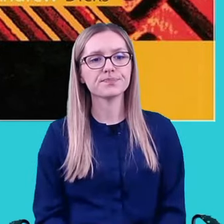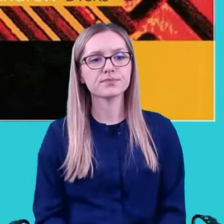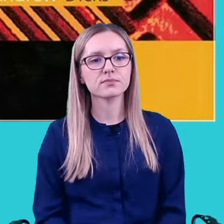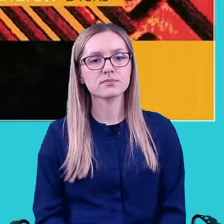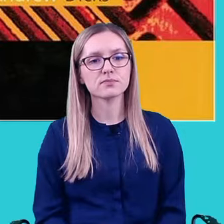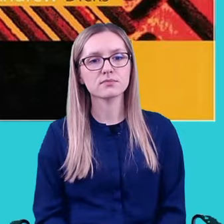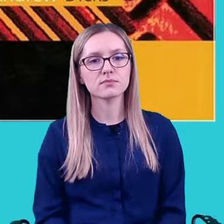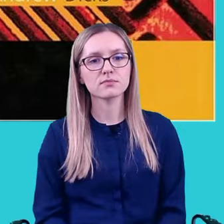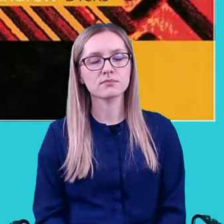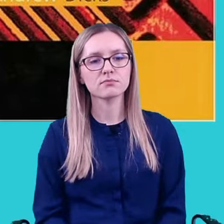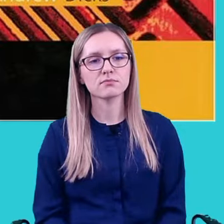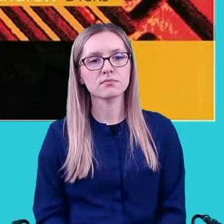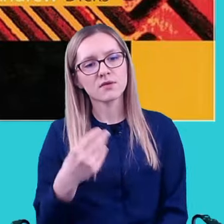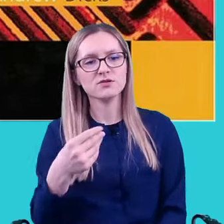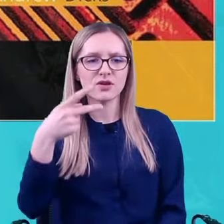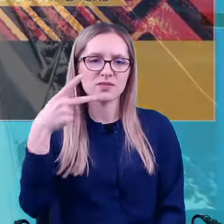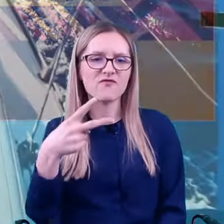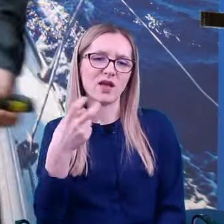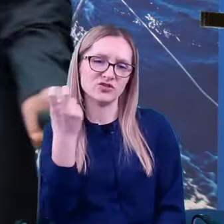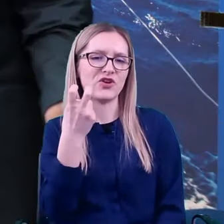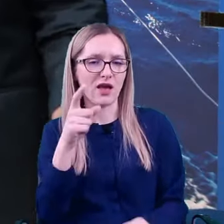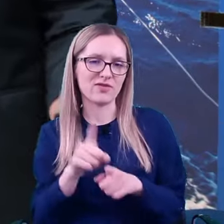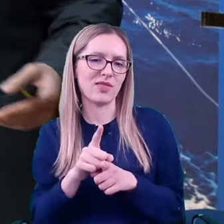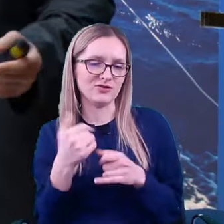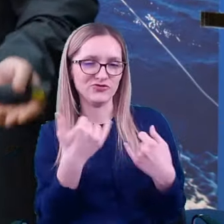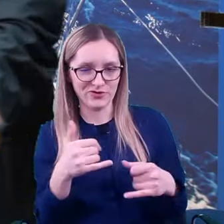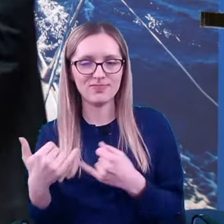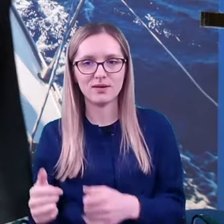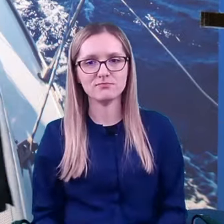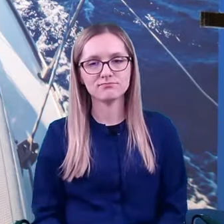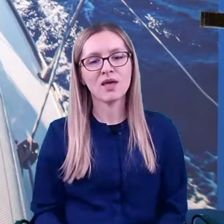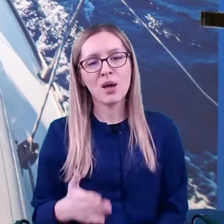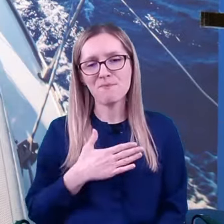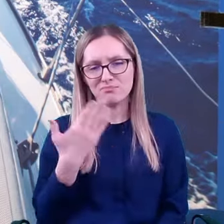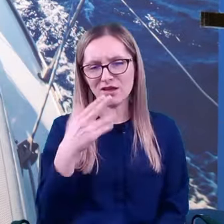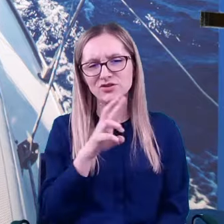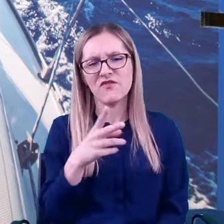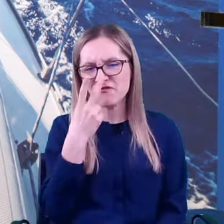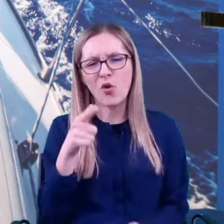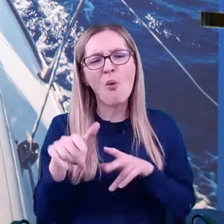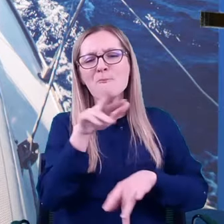and you will find two more useful sources below. Hopefully, you can see now that it is not magic but a fairly simple issue